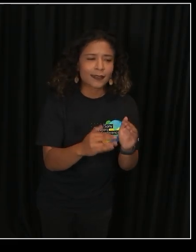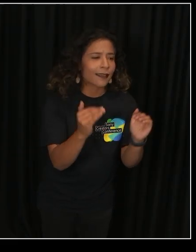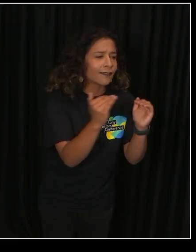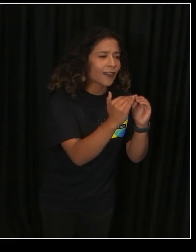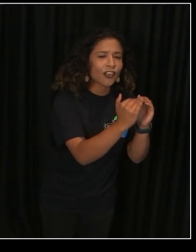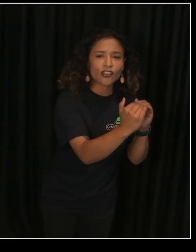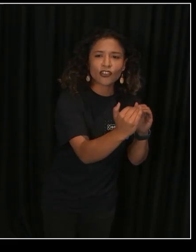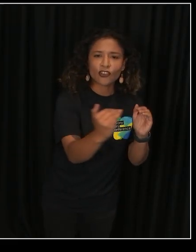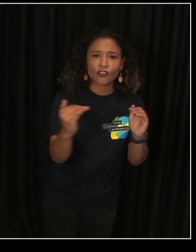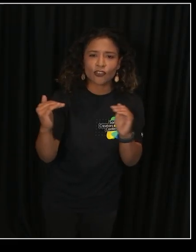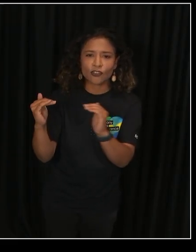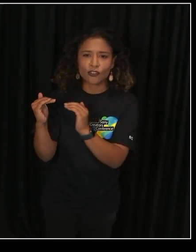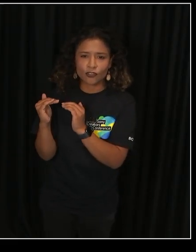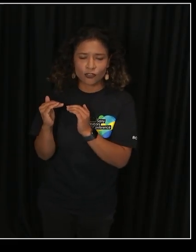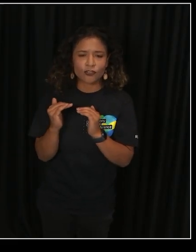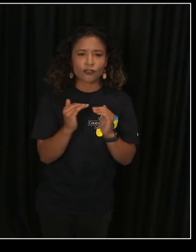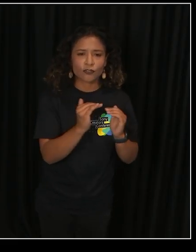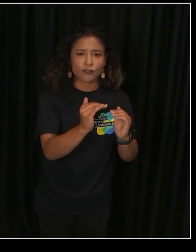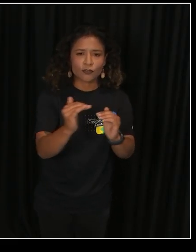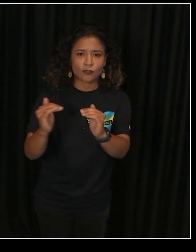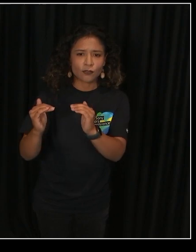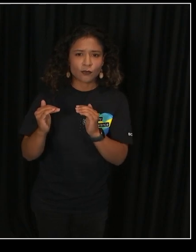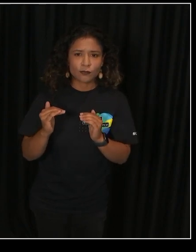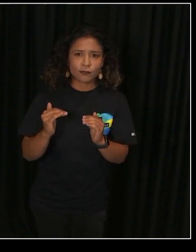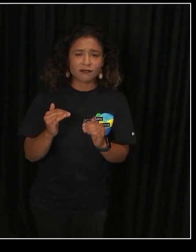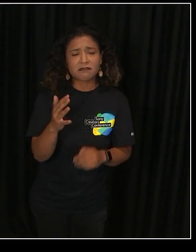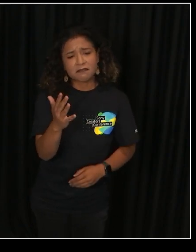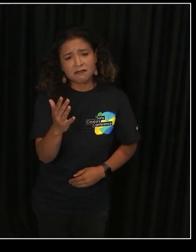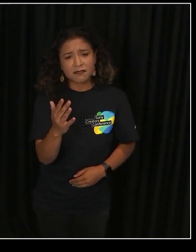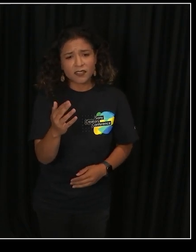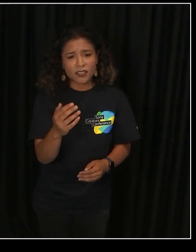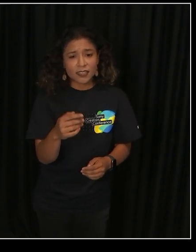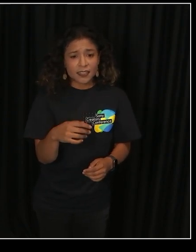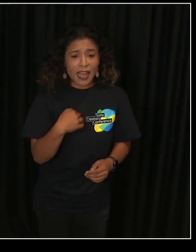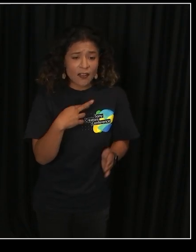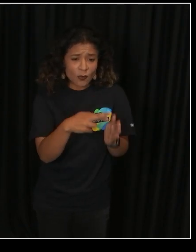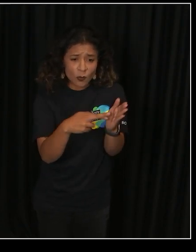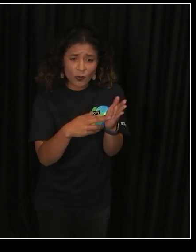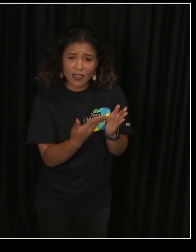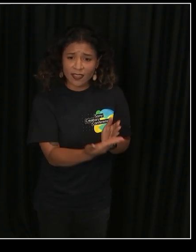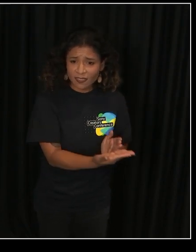are kind of loosely written down. Everyone kind of abides by them, but